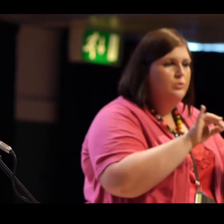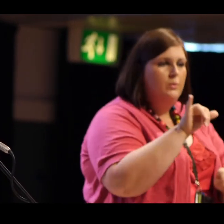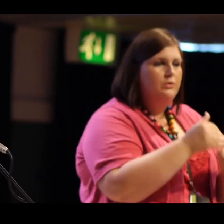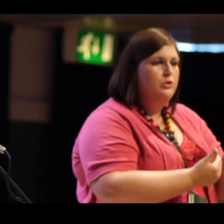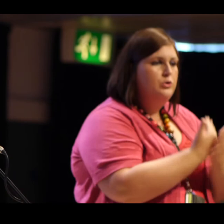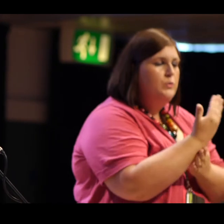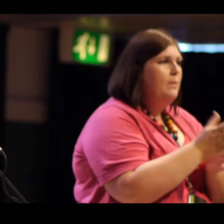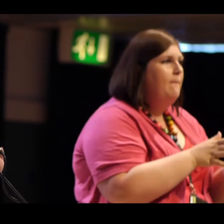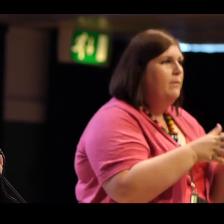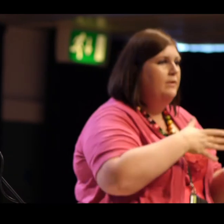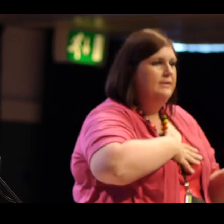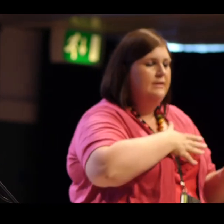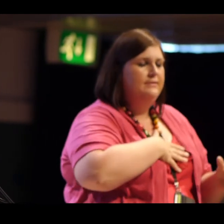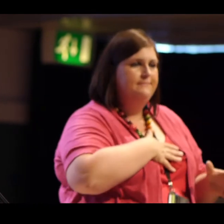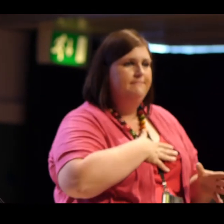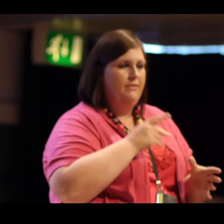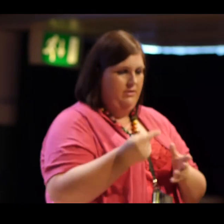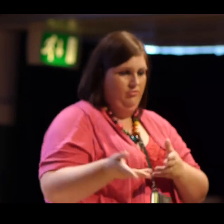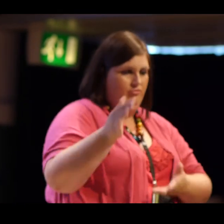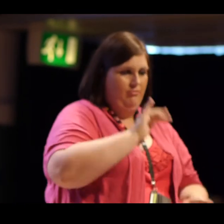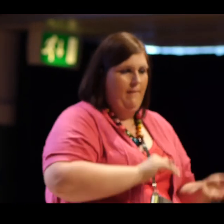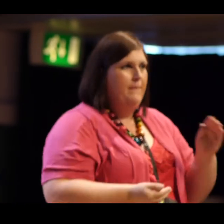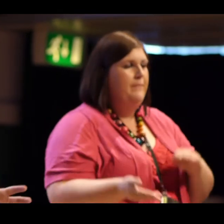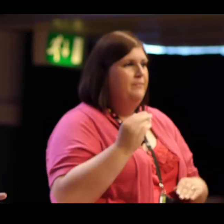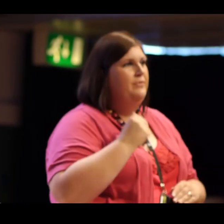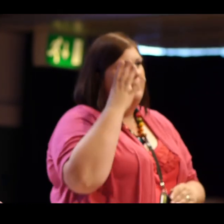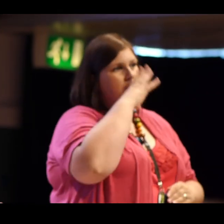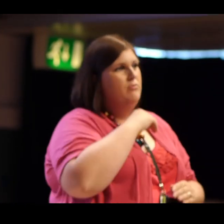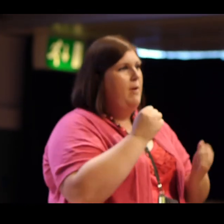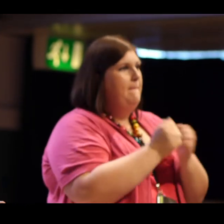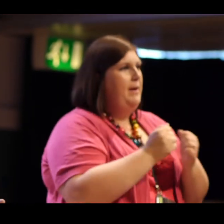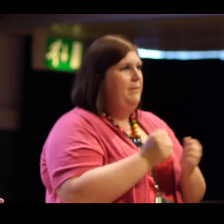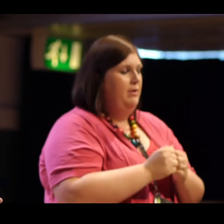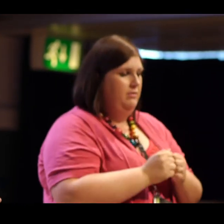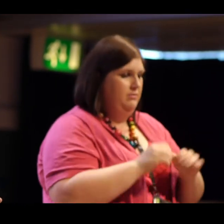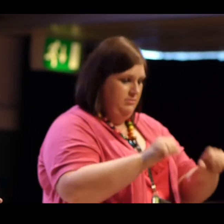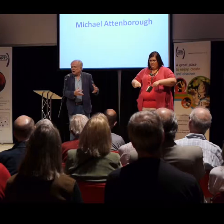and they'd wrap them up in brown paper and stick them in the boot of his Bentley.